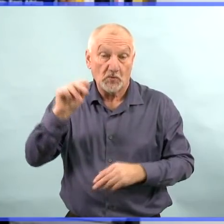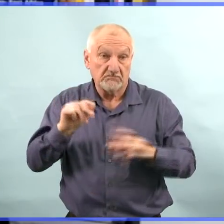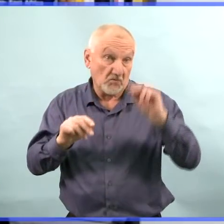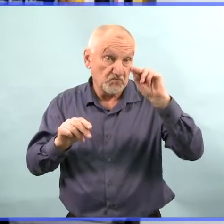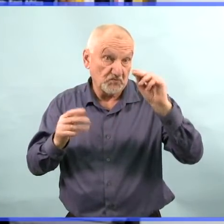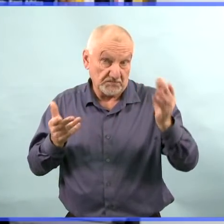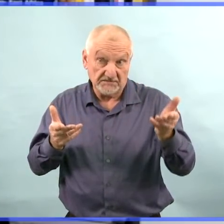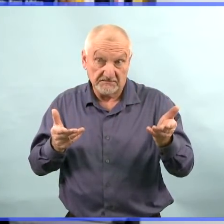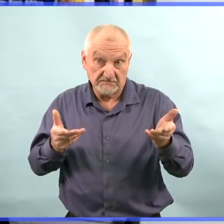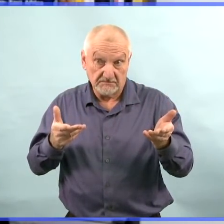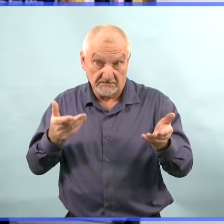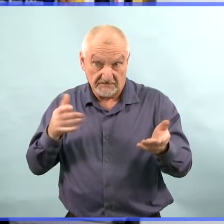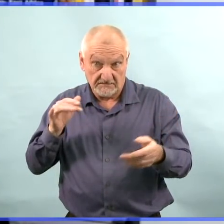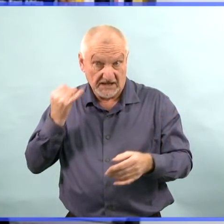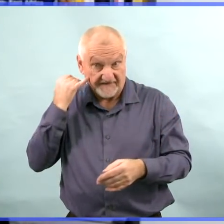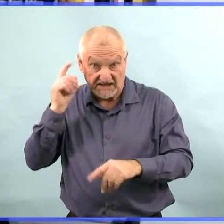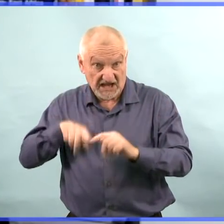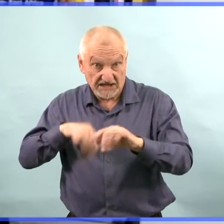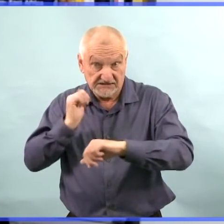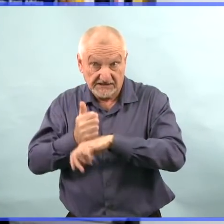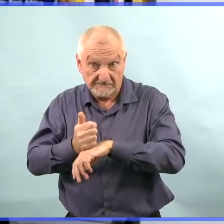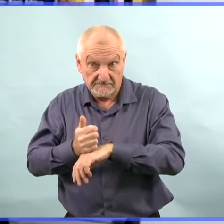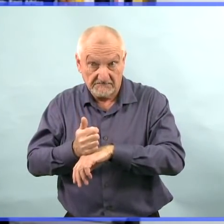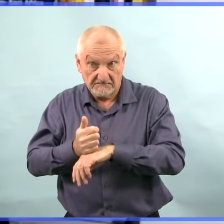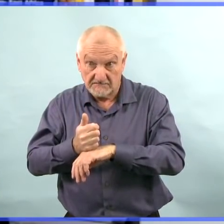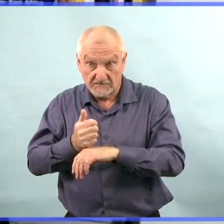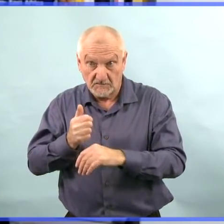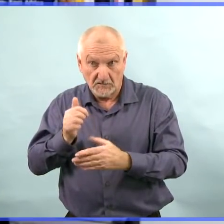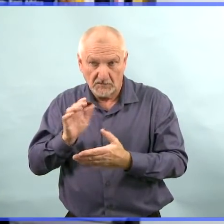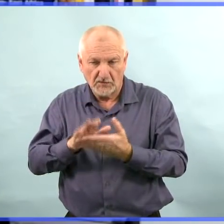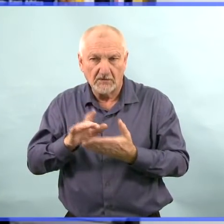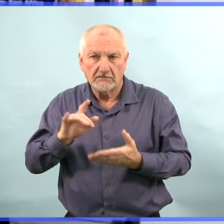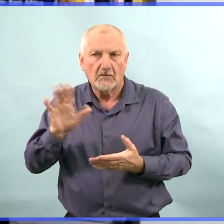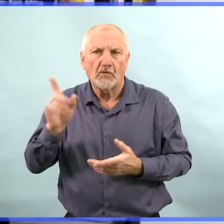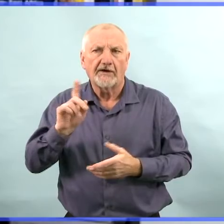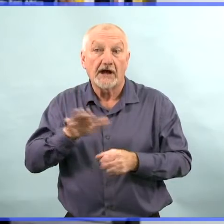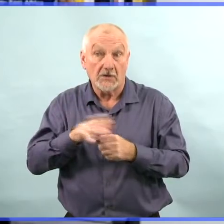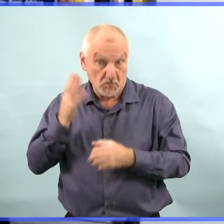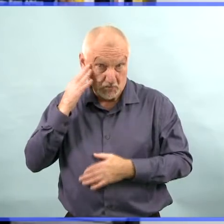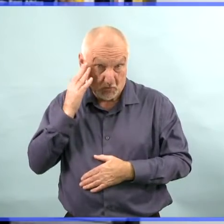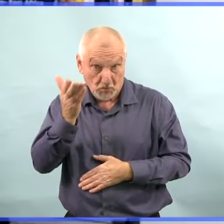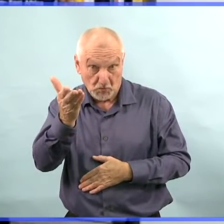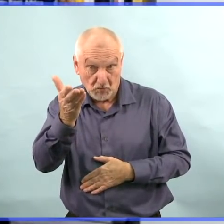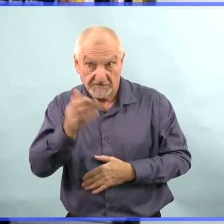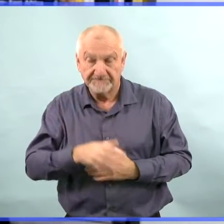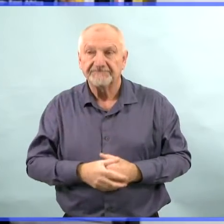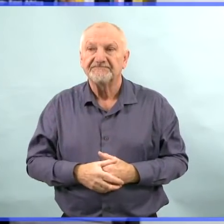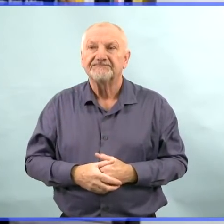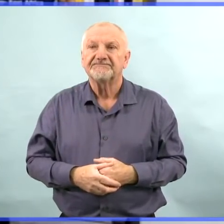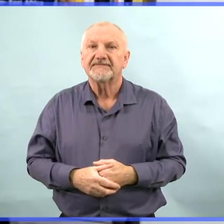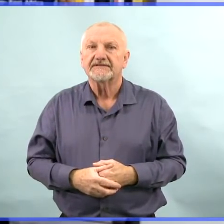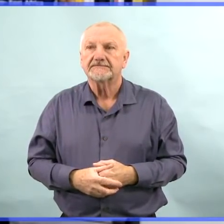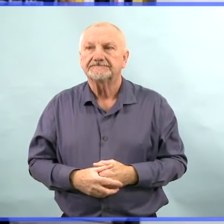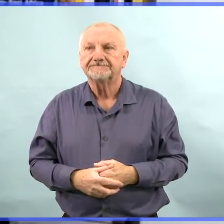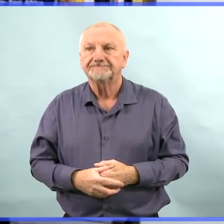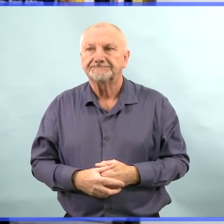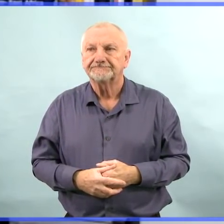pharmacist what areas would that be i don't have the list of all the schools and dates in front of